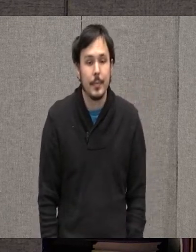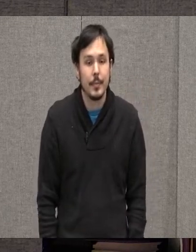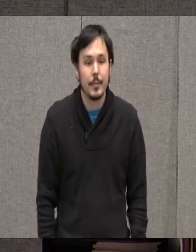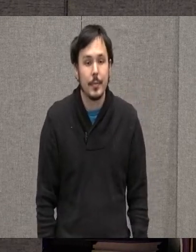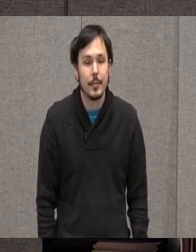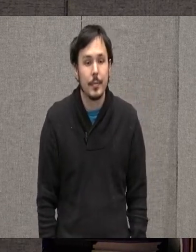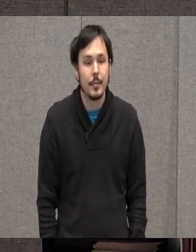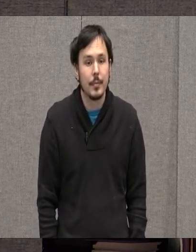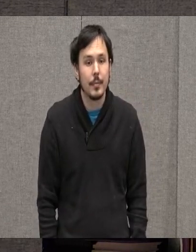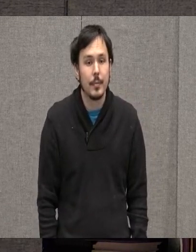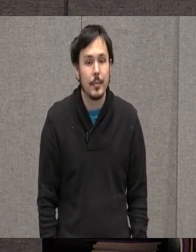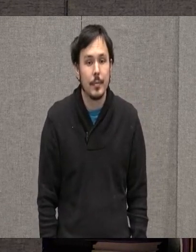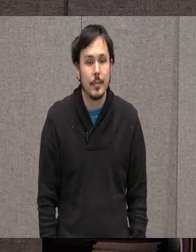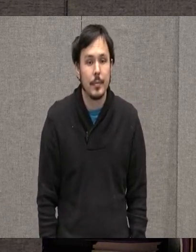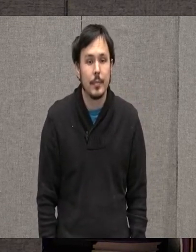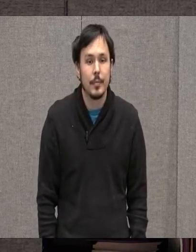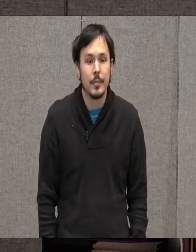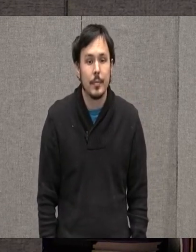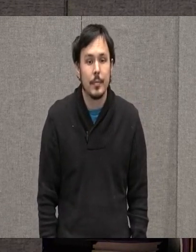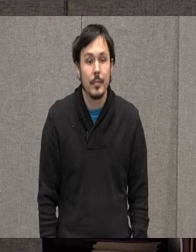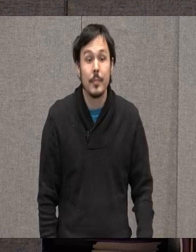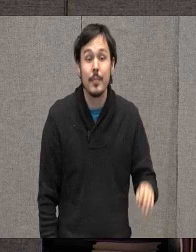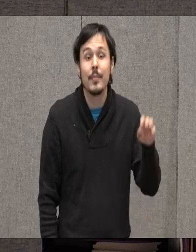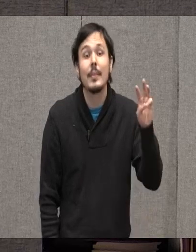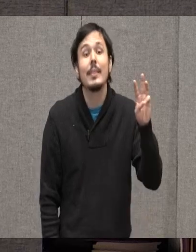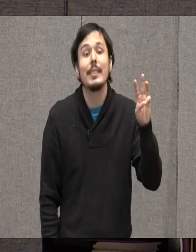what will be next, 600.